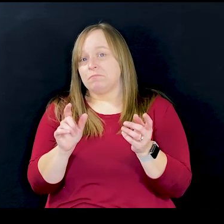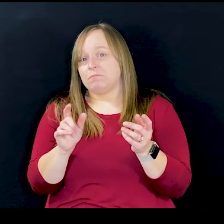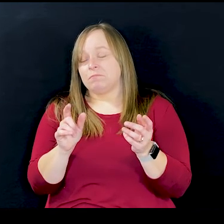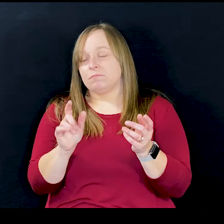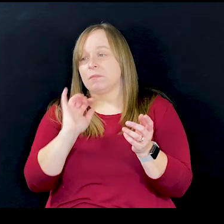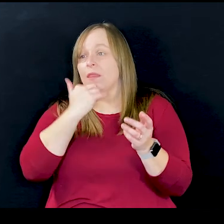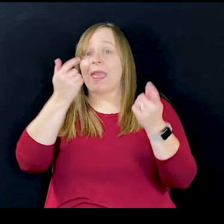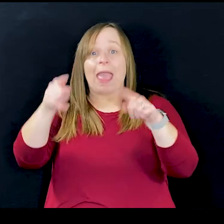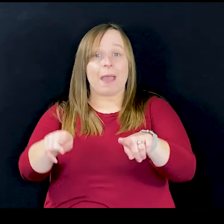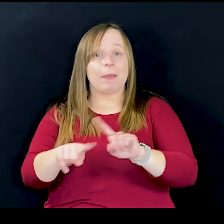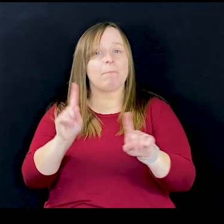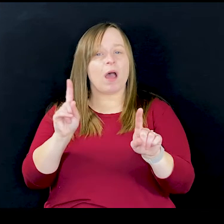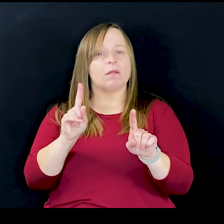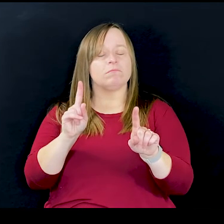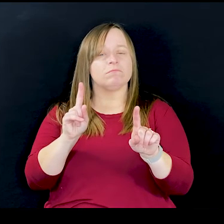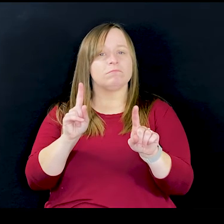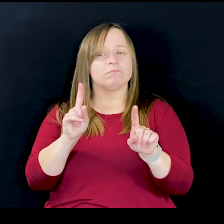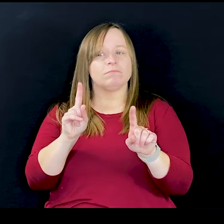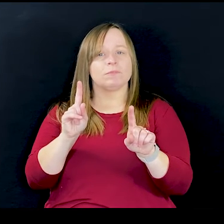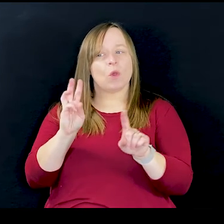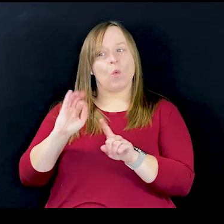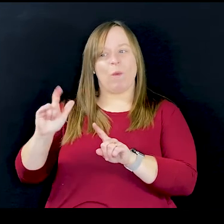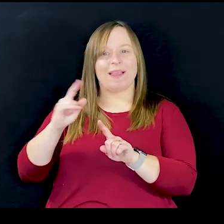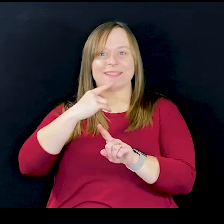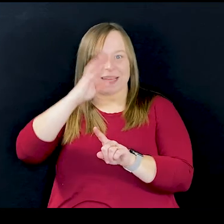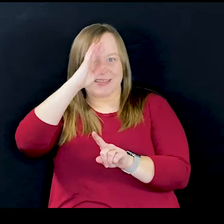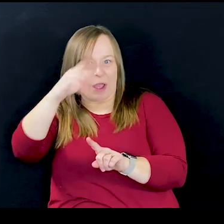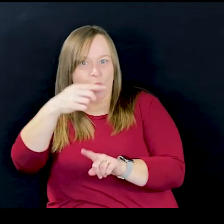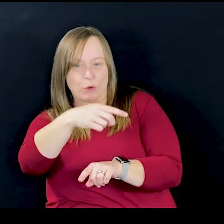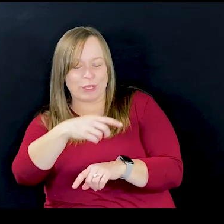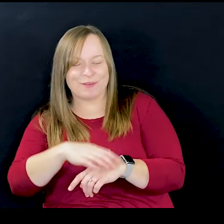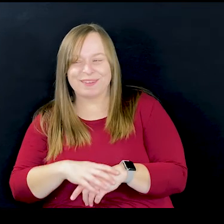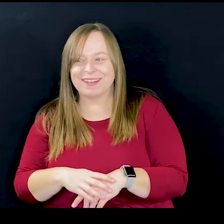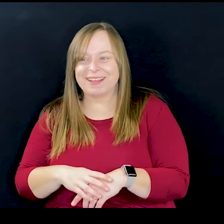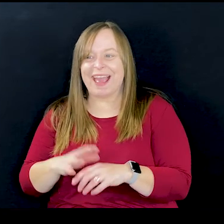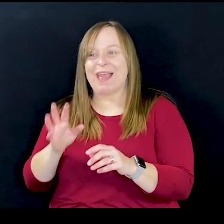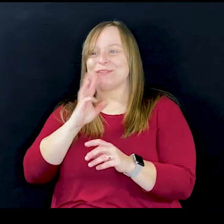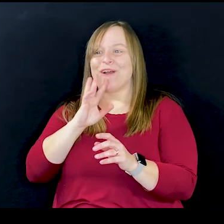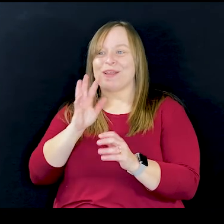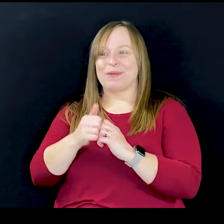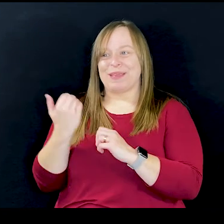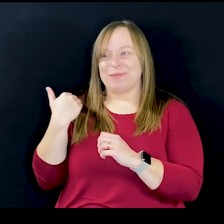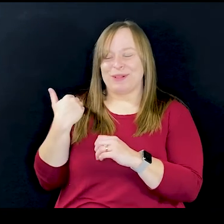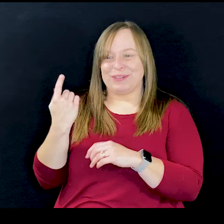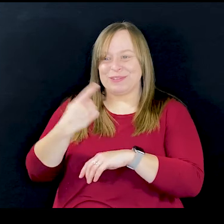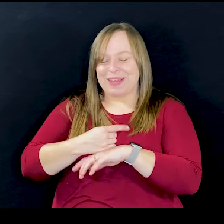And I think it is filling a gap, and by the way, Will said to say, hello to you. I was talking with him earlier today.